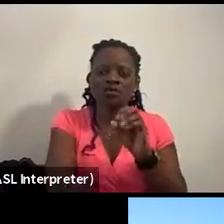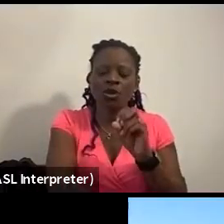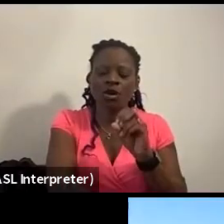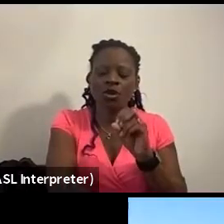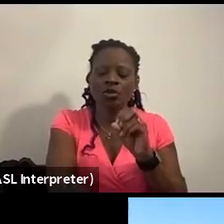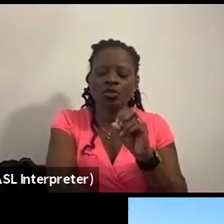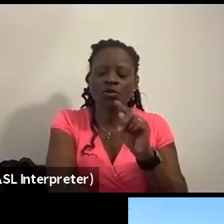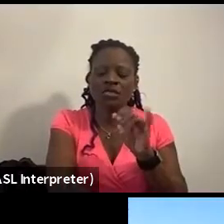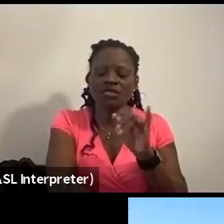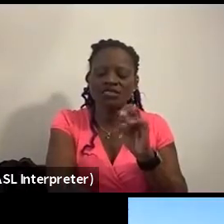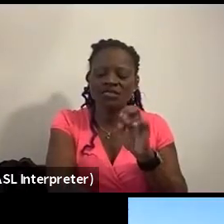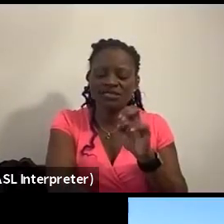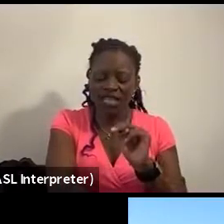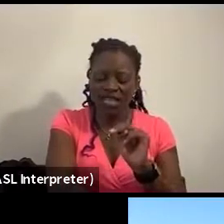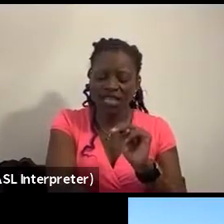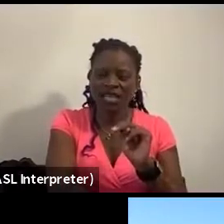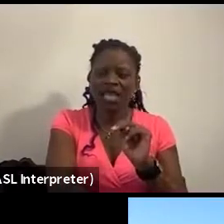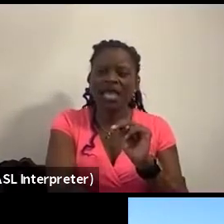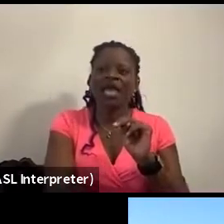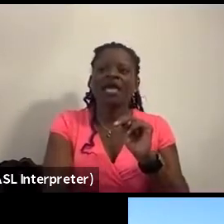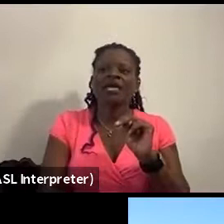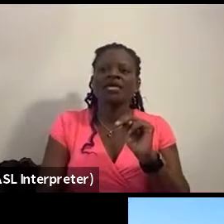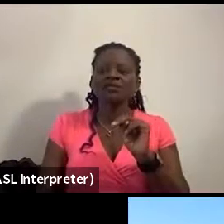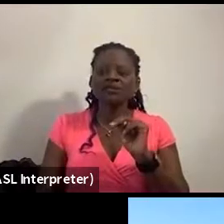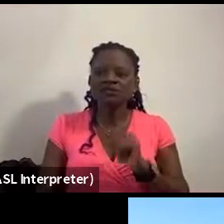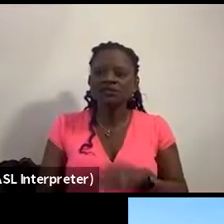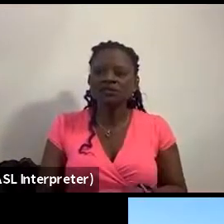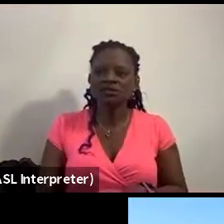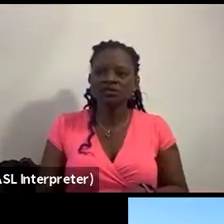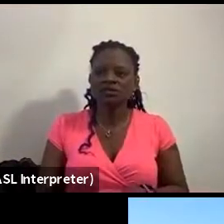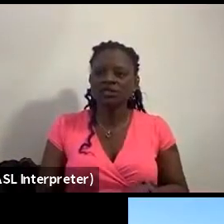amplified and the ribosomes in a cell which is outside of the nucleus.